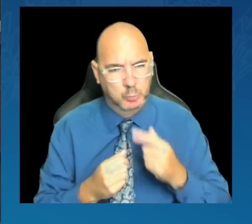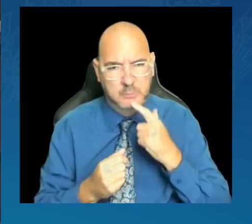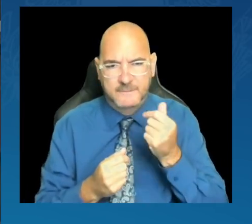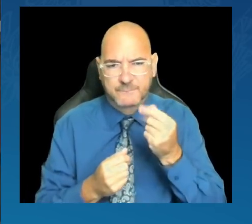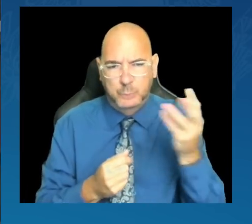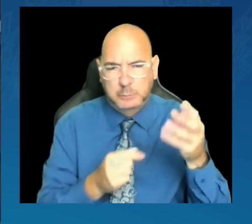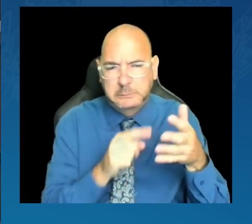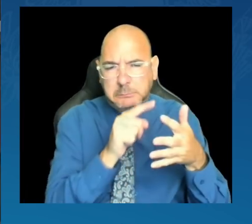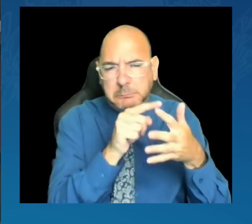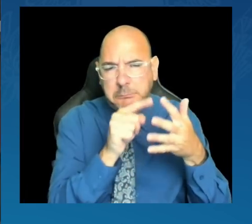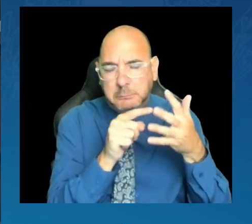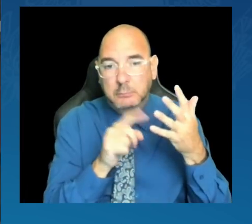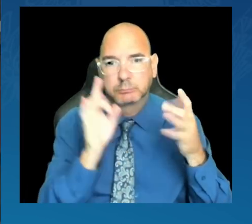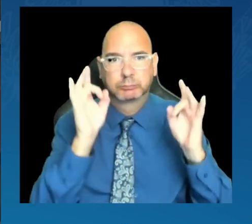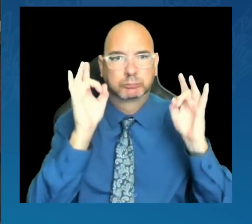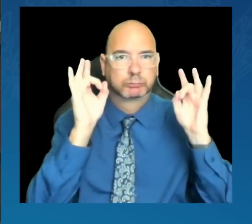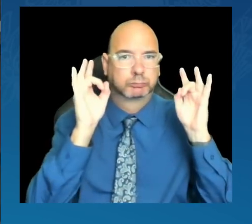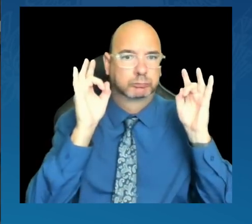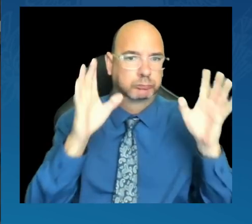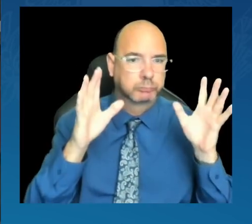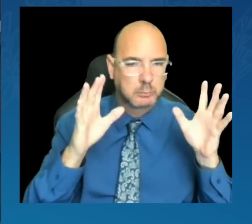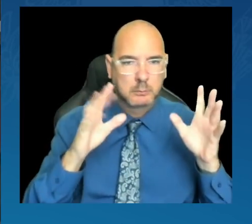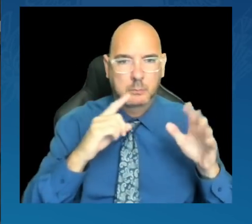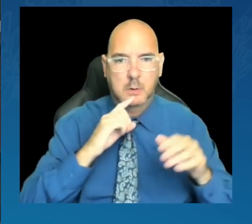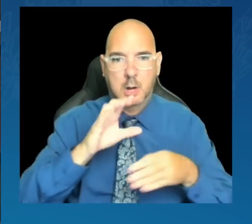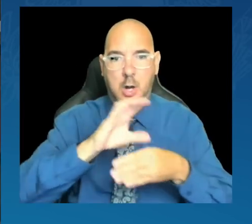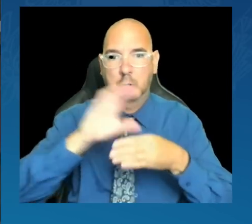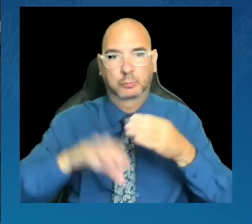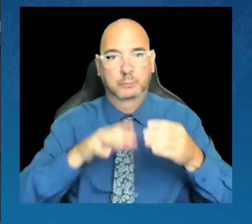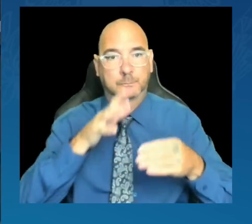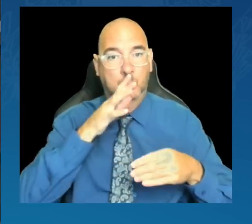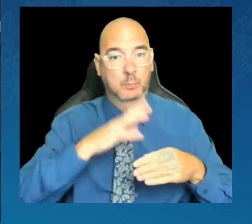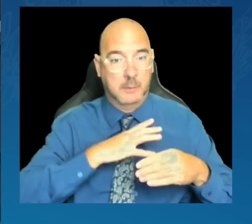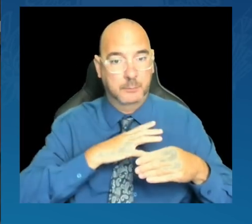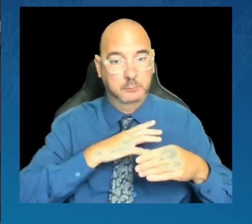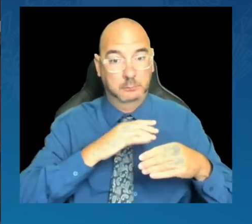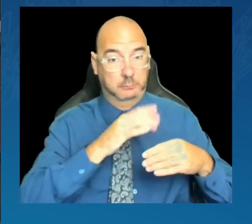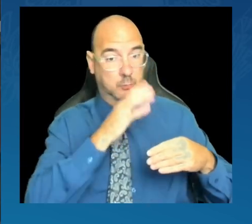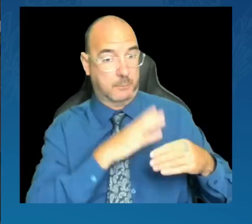Especially women of color and low income women who are already disproportionately